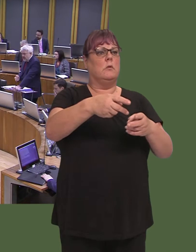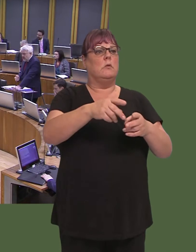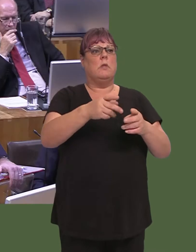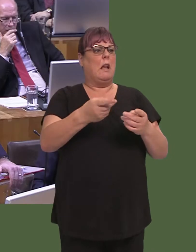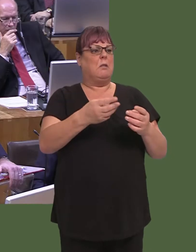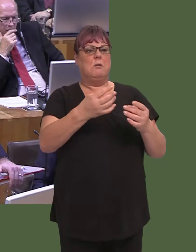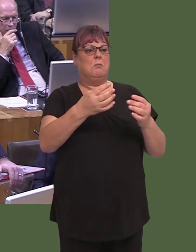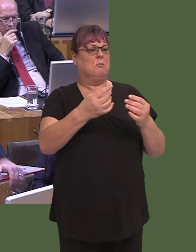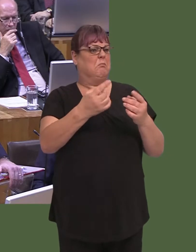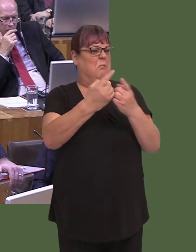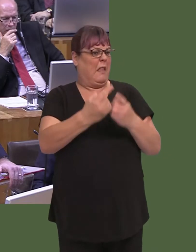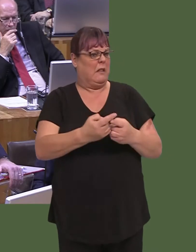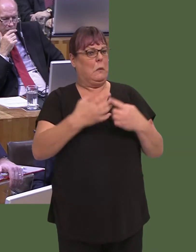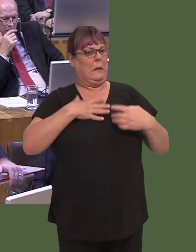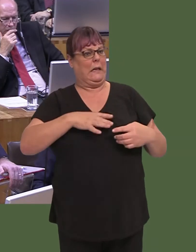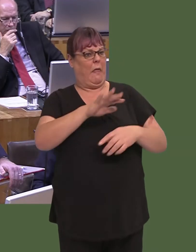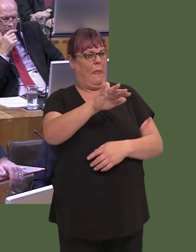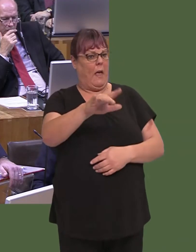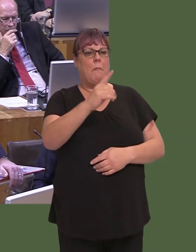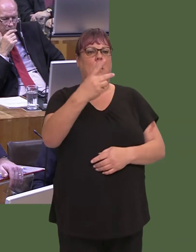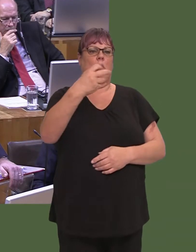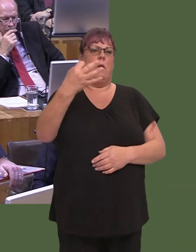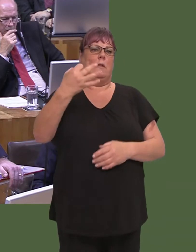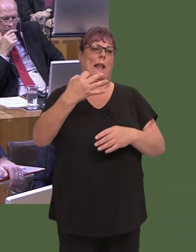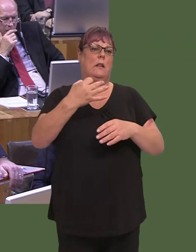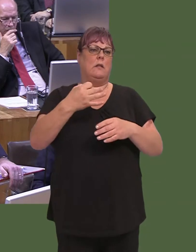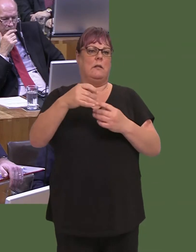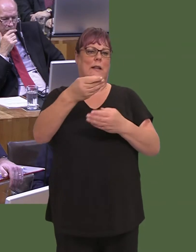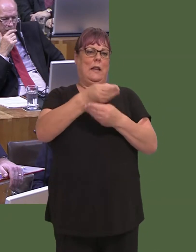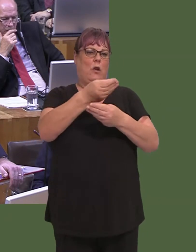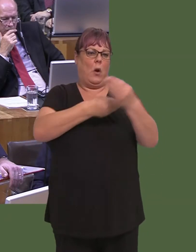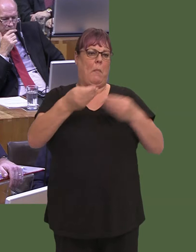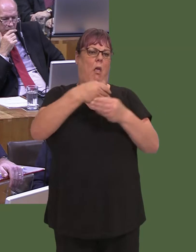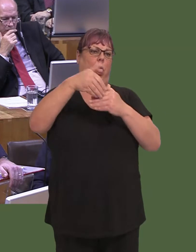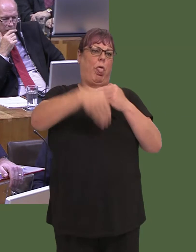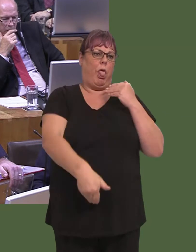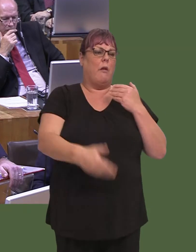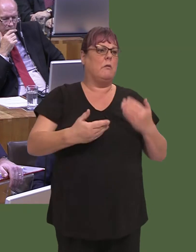But, of course, in 2008 we saw the crash and after that it started to become difficult